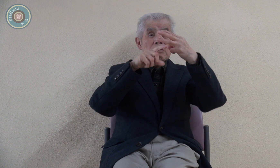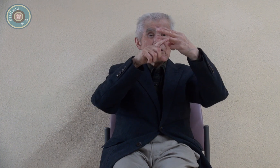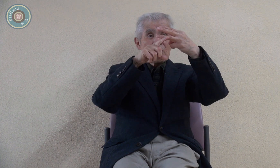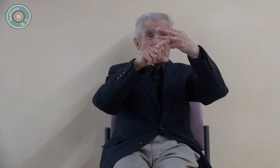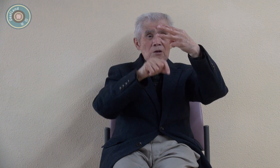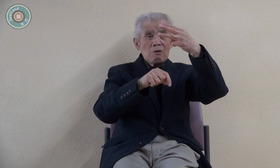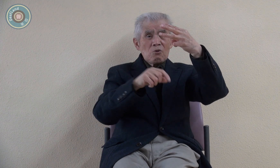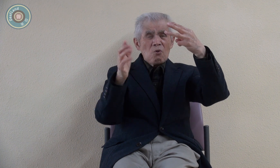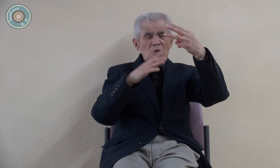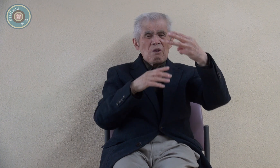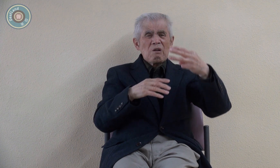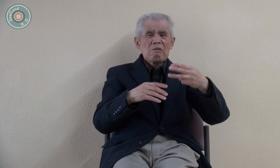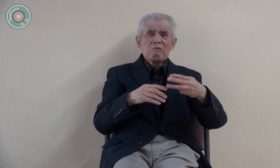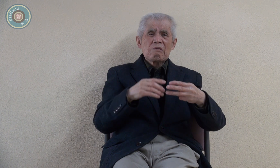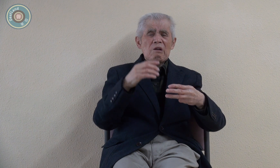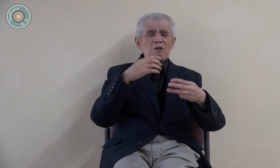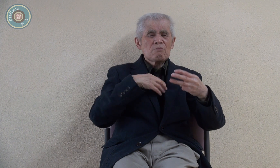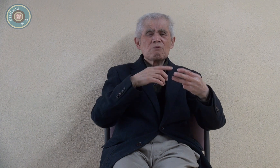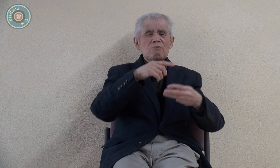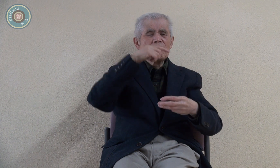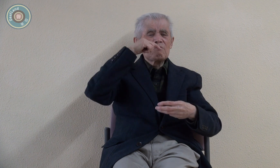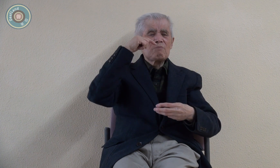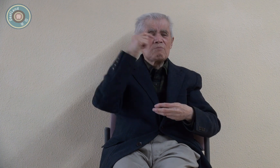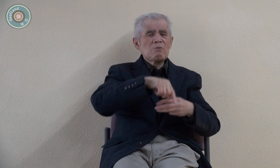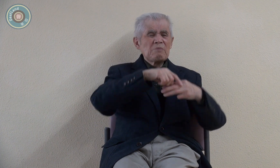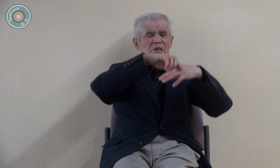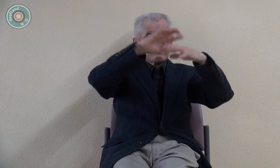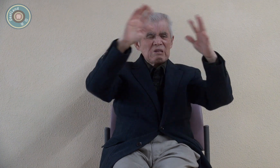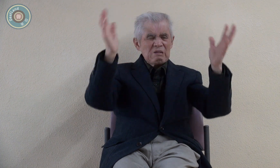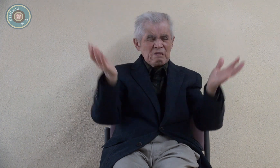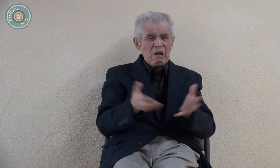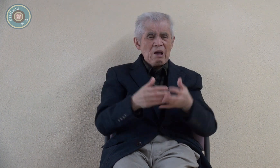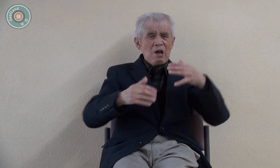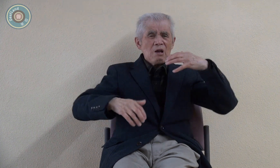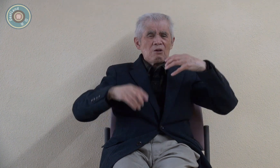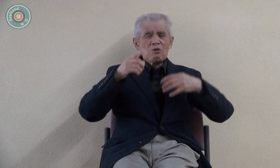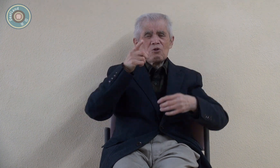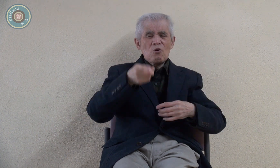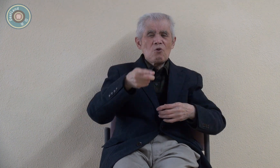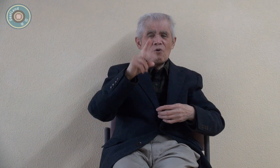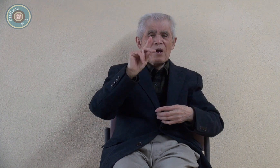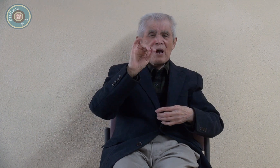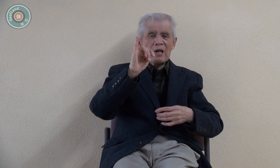Around April, the School for the Deaf decided to evacuate